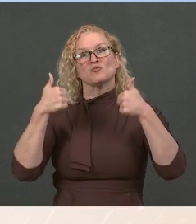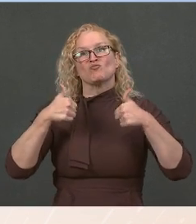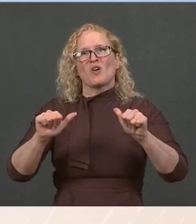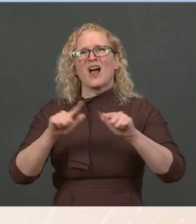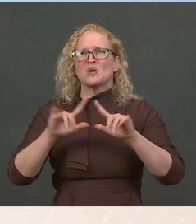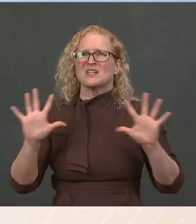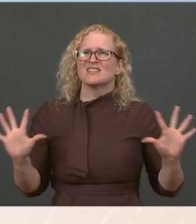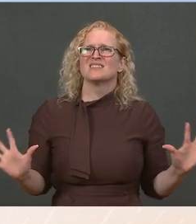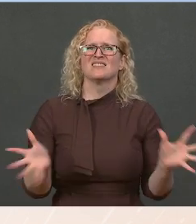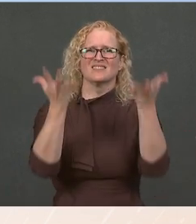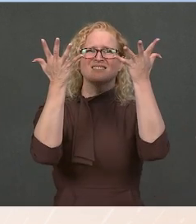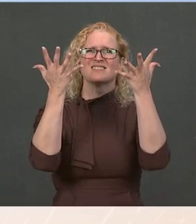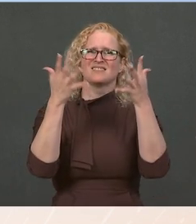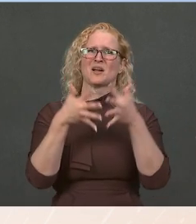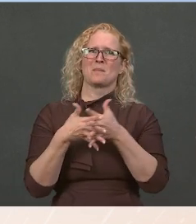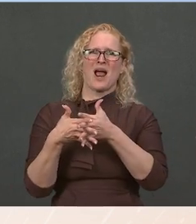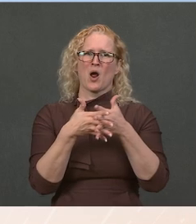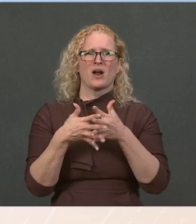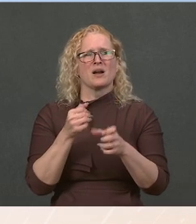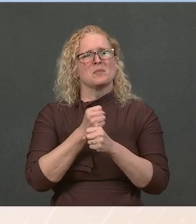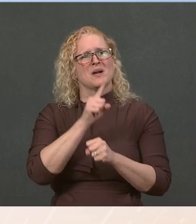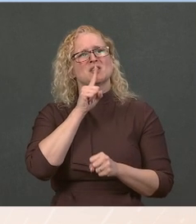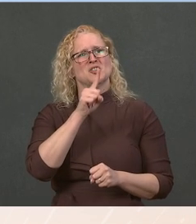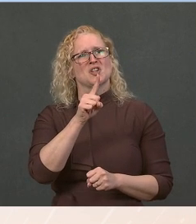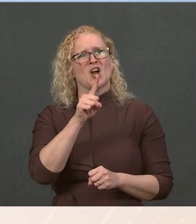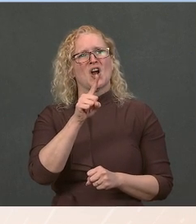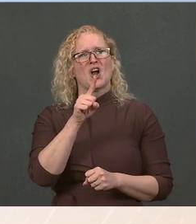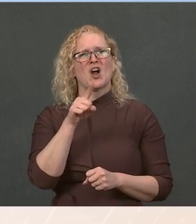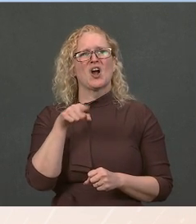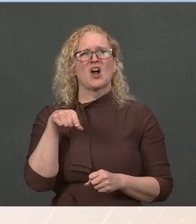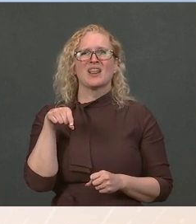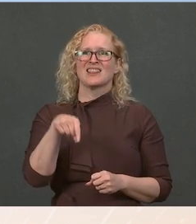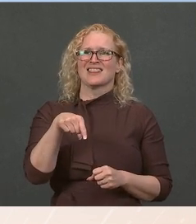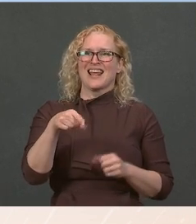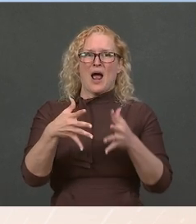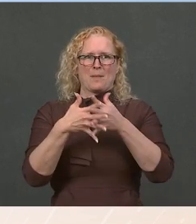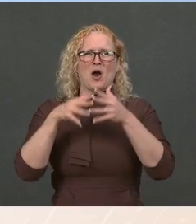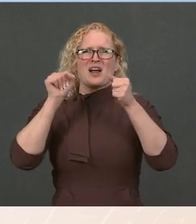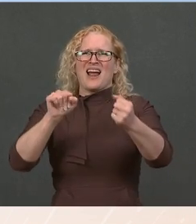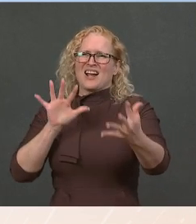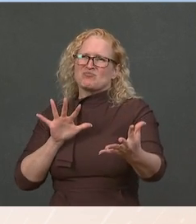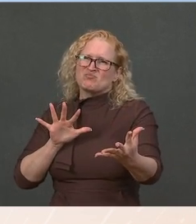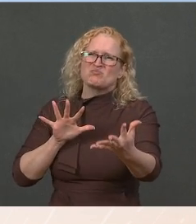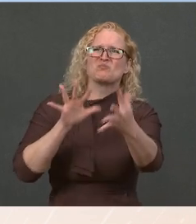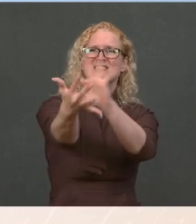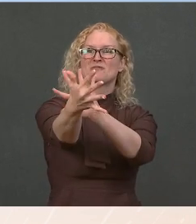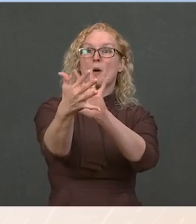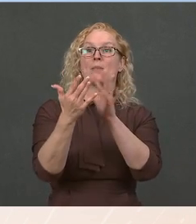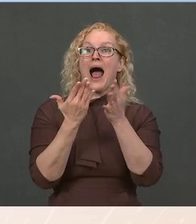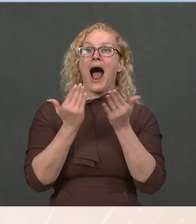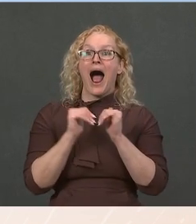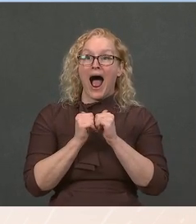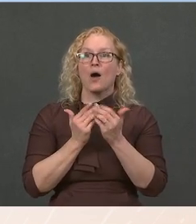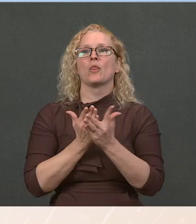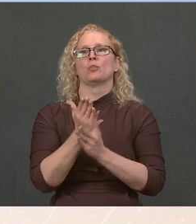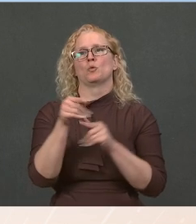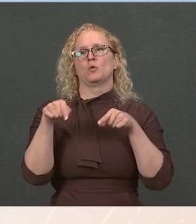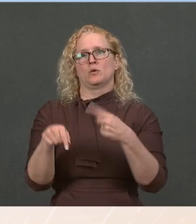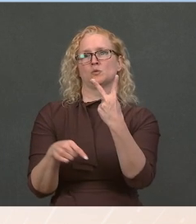and make sure that this transformative bill really truly moves forward so it can make a difference in people's lives. Go ahead.